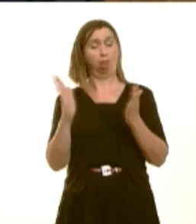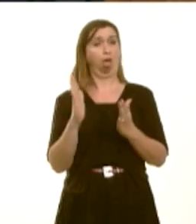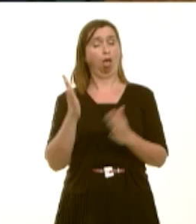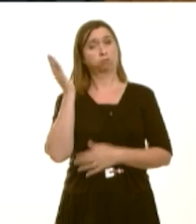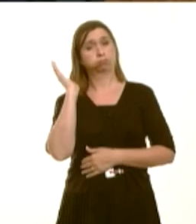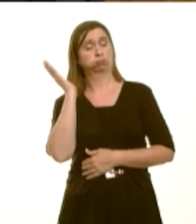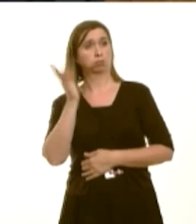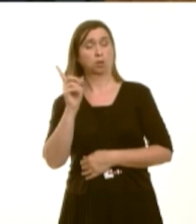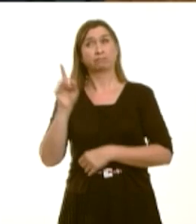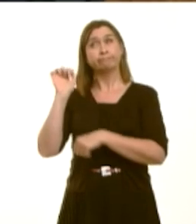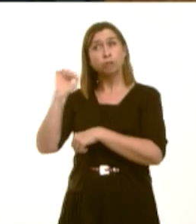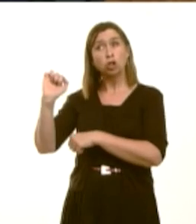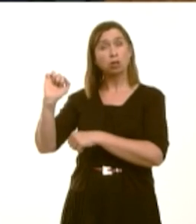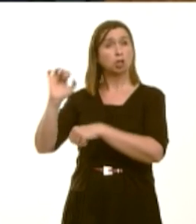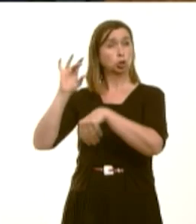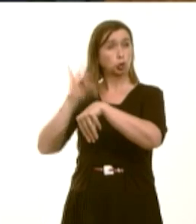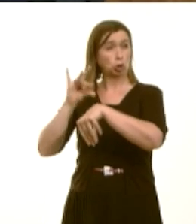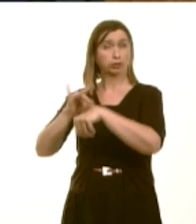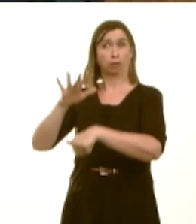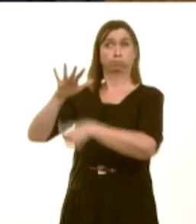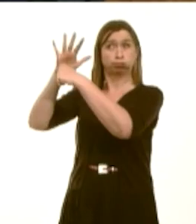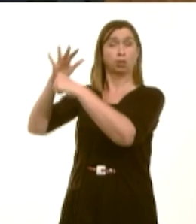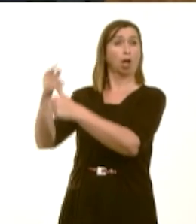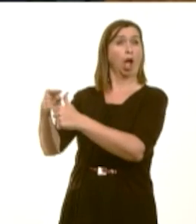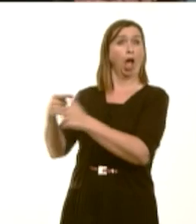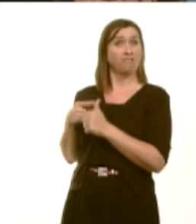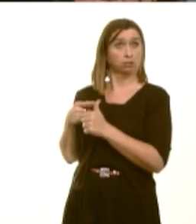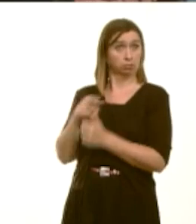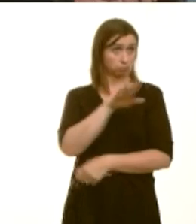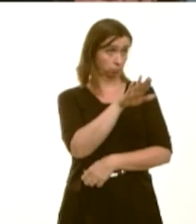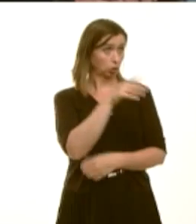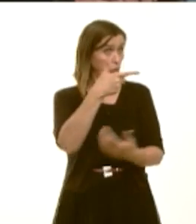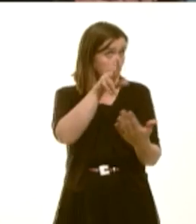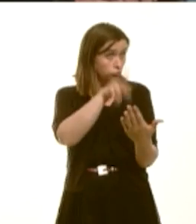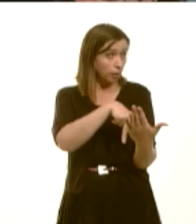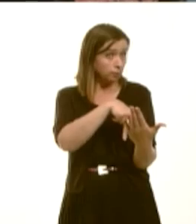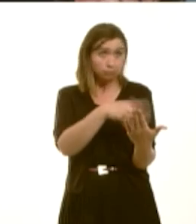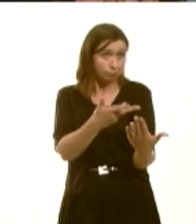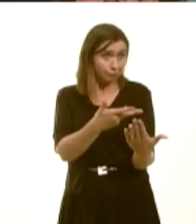her consultantsóI would refer you to her comments, because they are there for all to